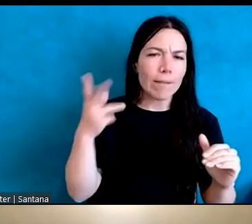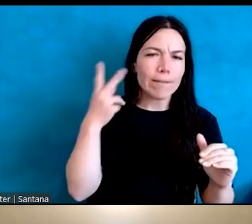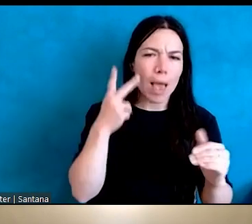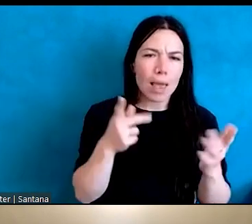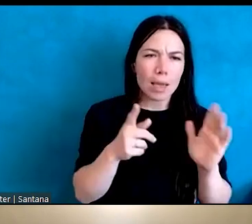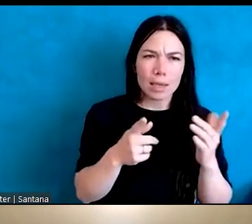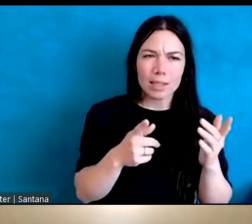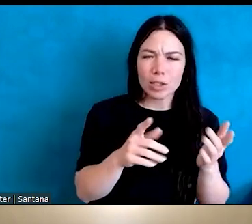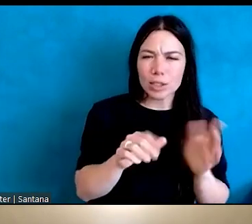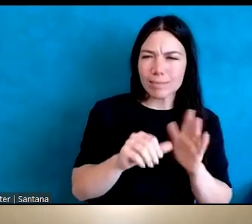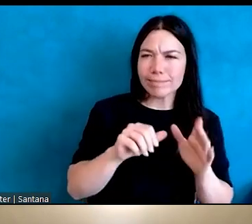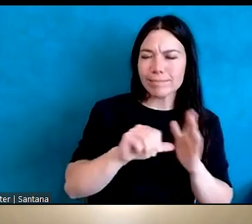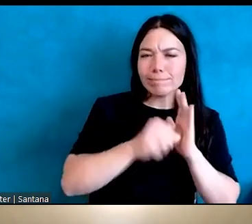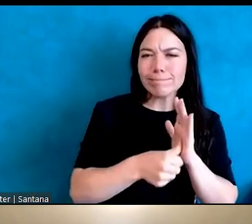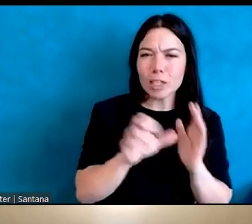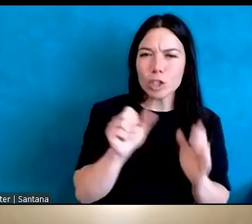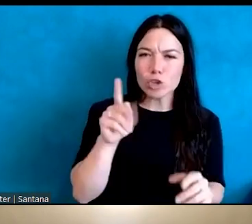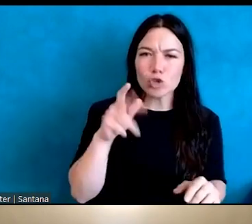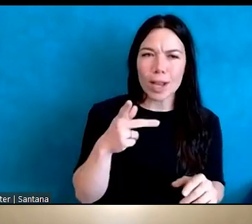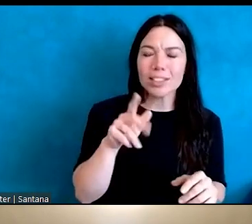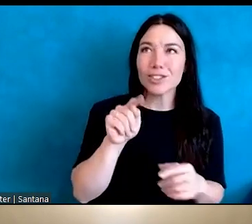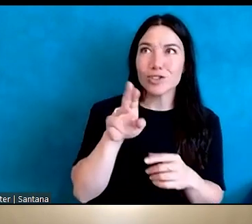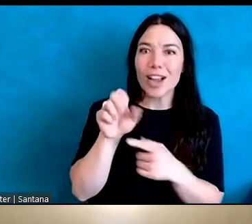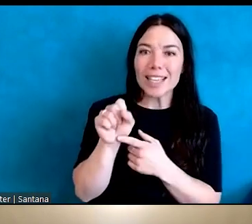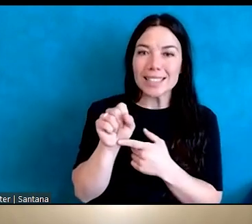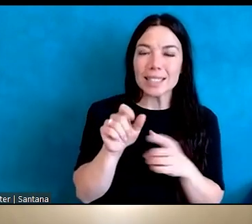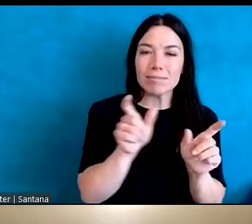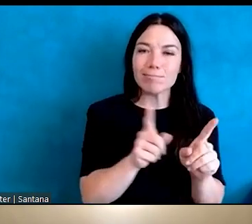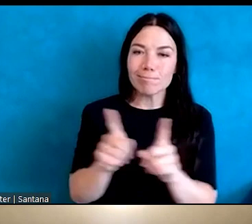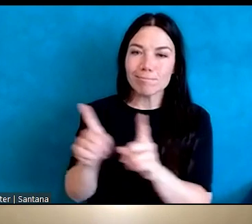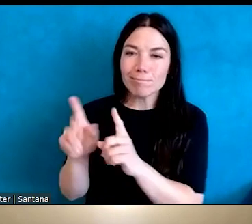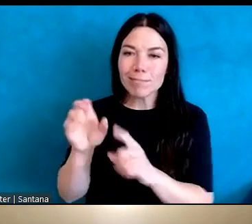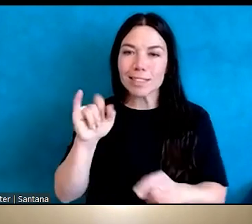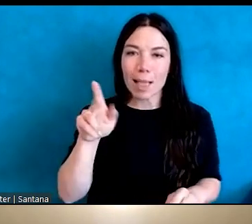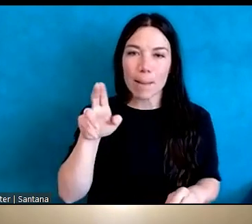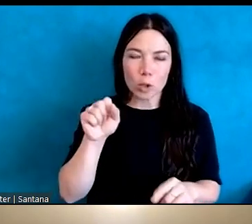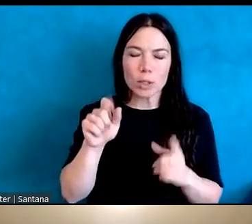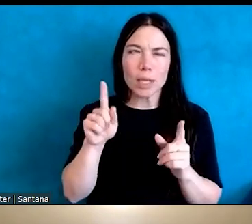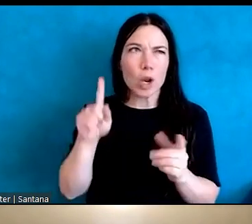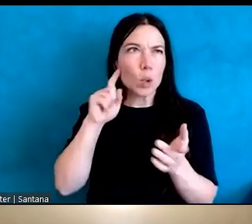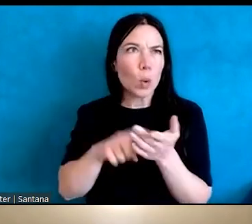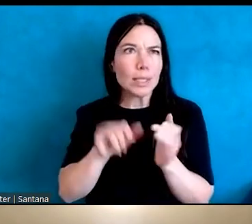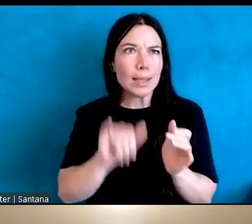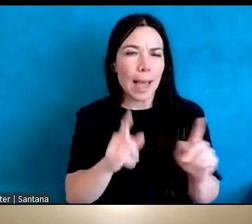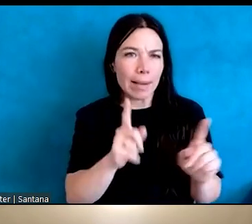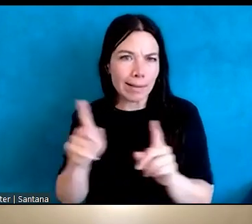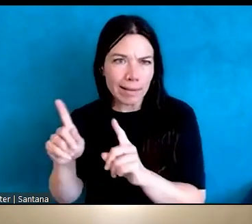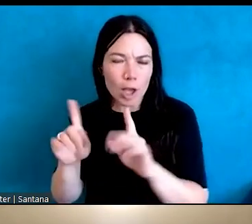and then recognizing the repeat of the stressed syllables across the sentence and the target word in isolation.